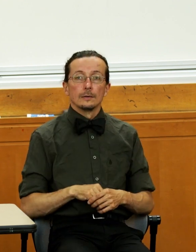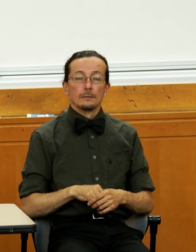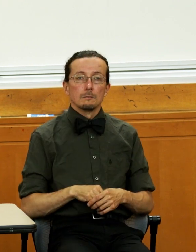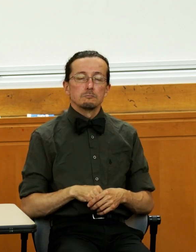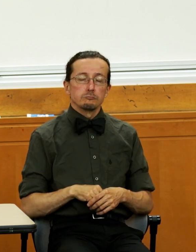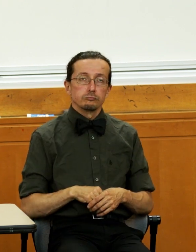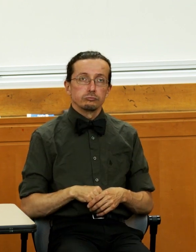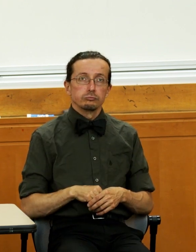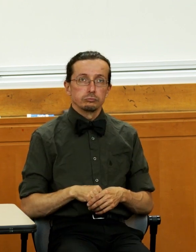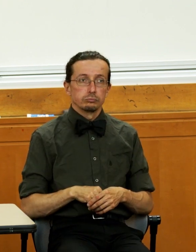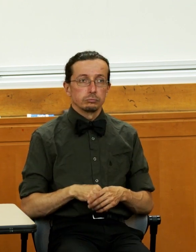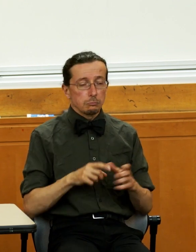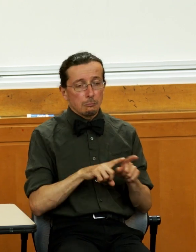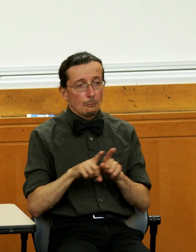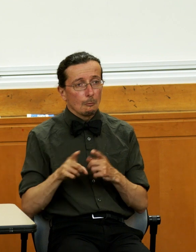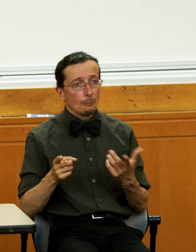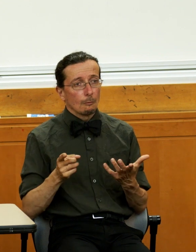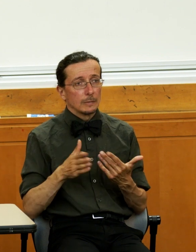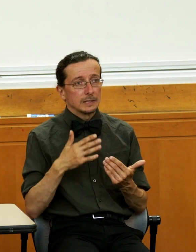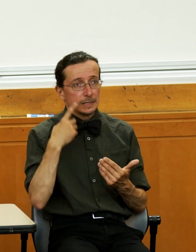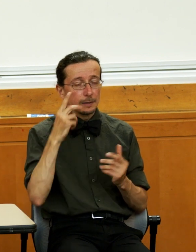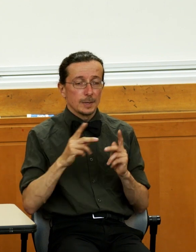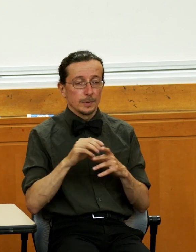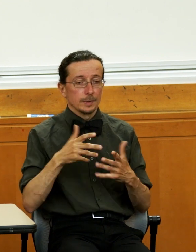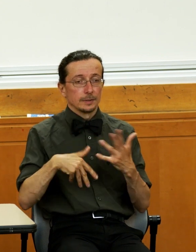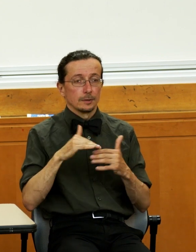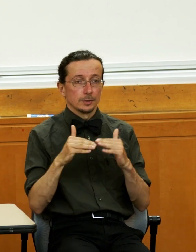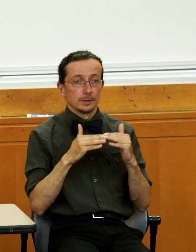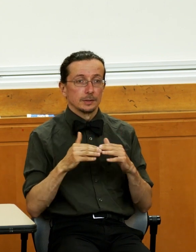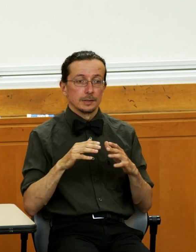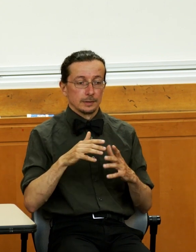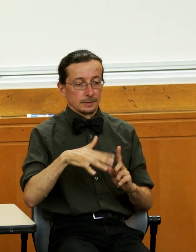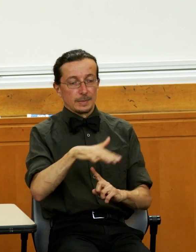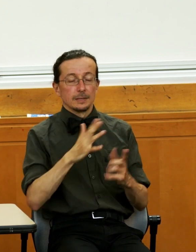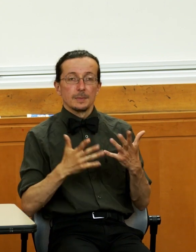to think that people in social justice spaces might share certain practices, rituals, or even